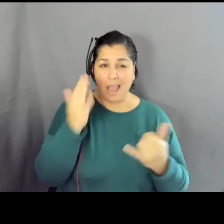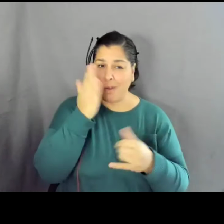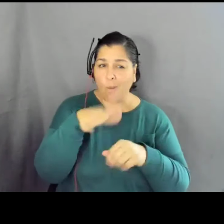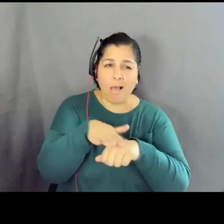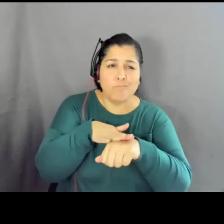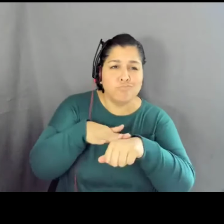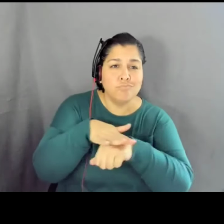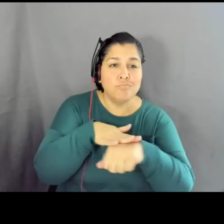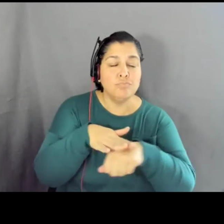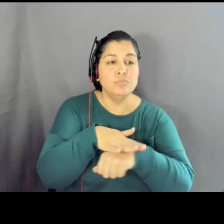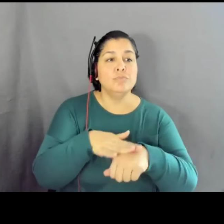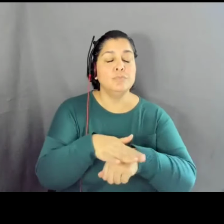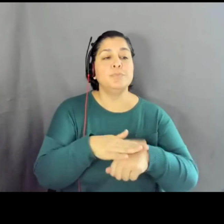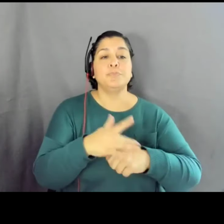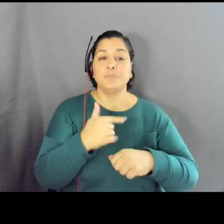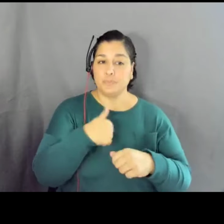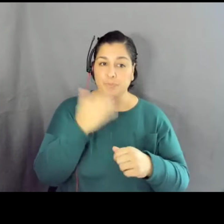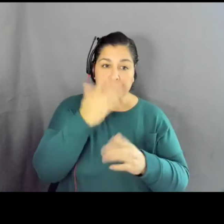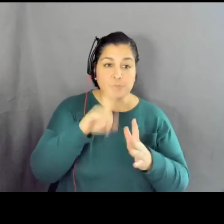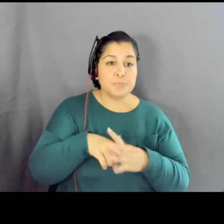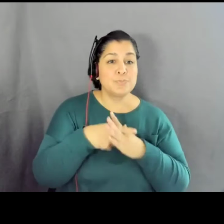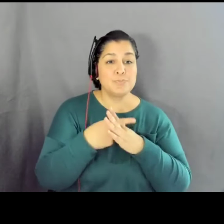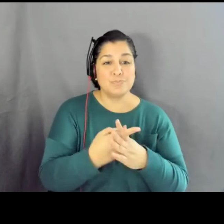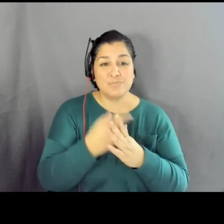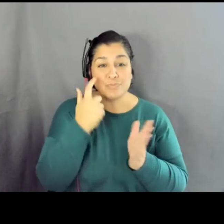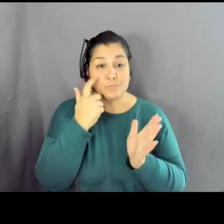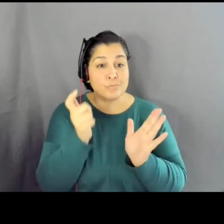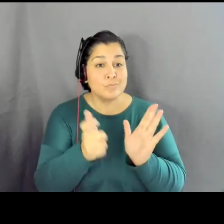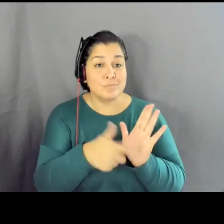But I want to begin by acknowledging that what we are calling